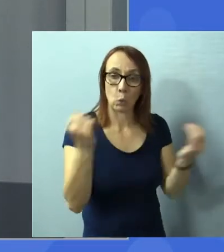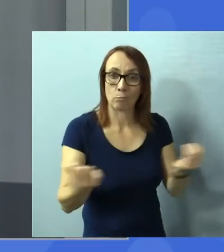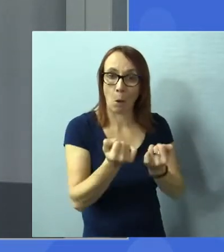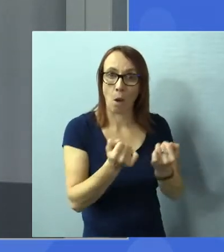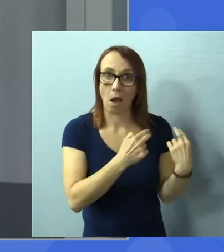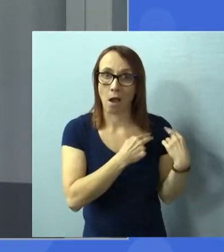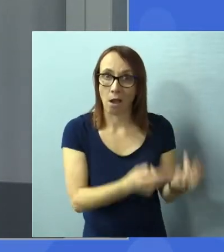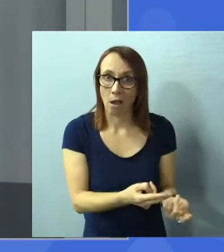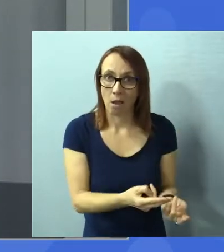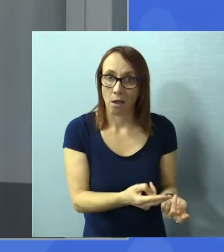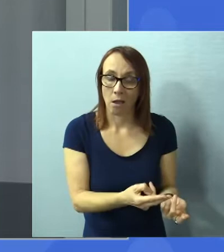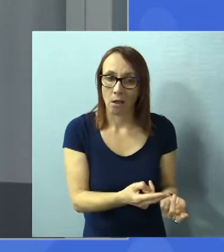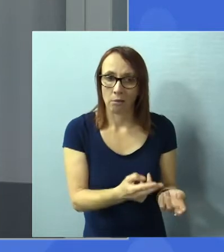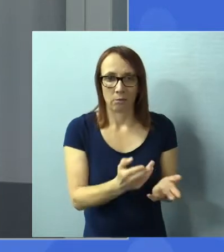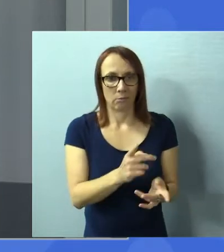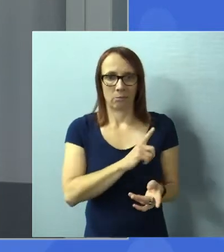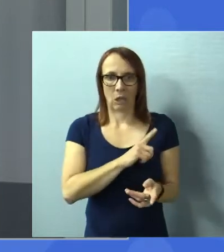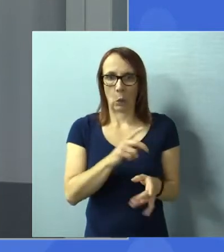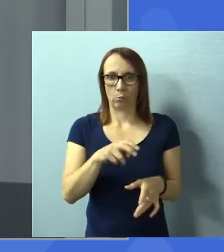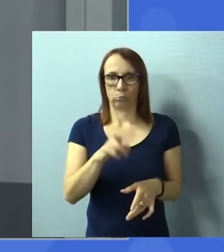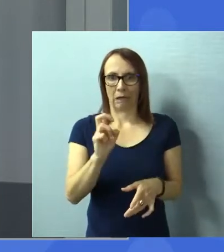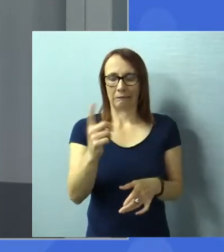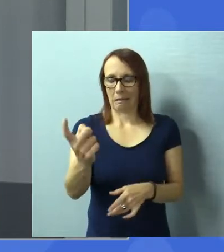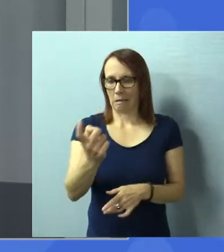braces so these are all very very live issues